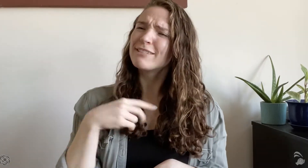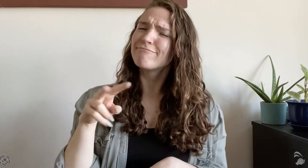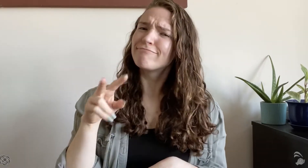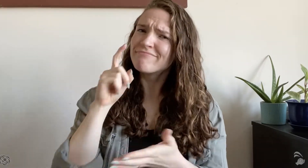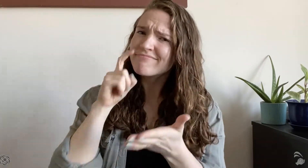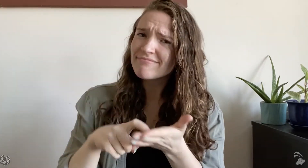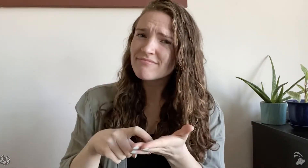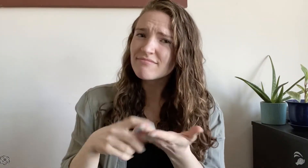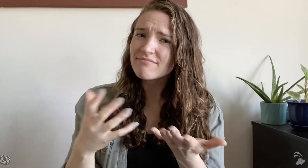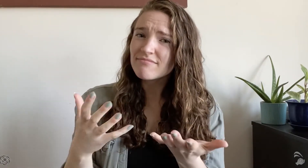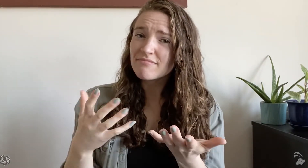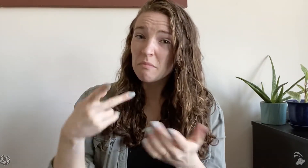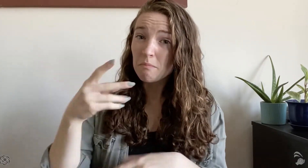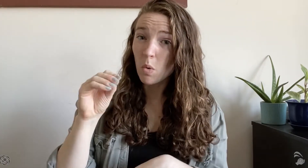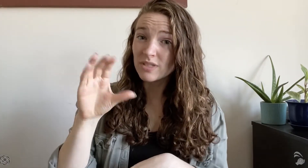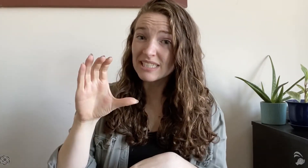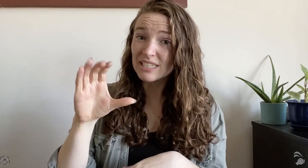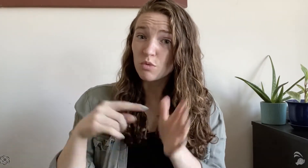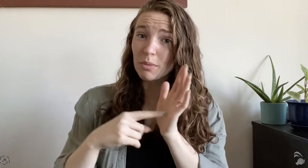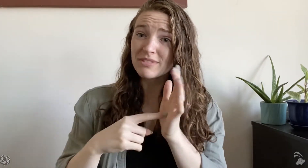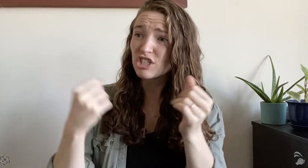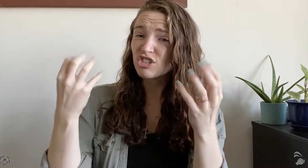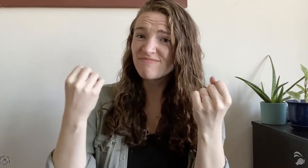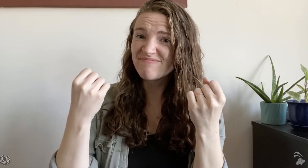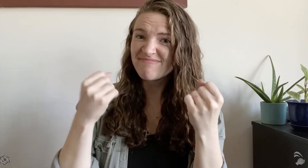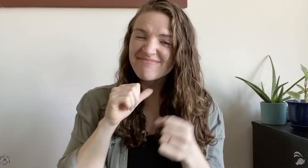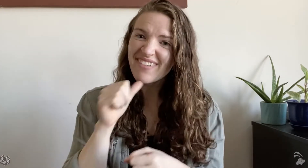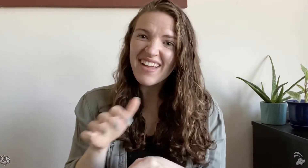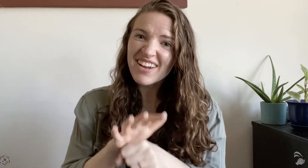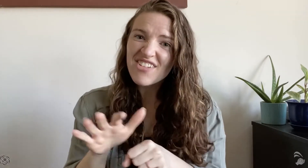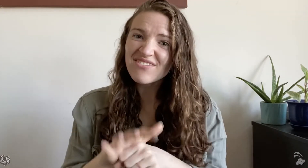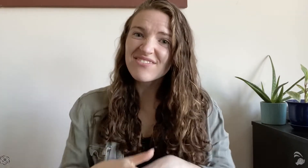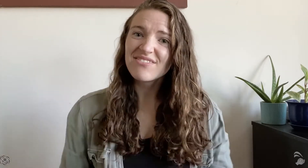However, there is not enough POC representation.